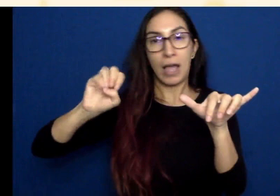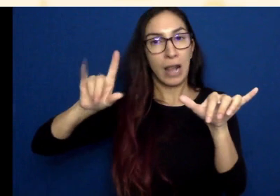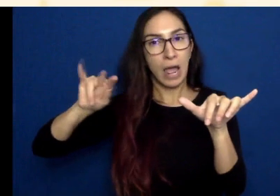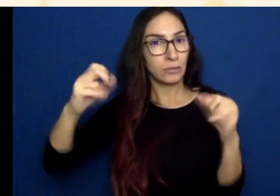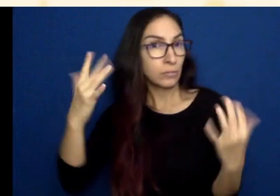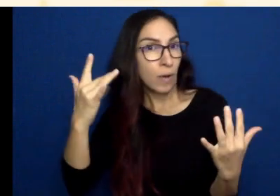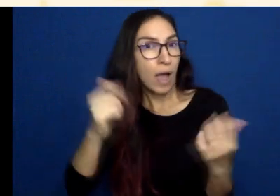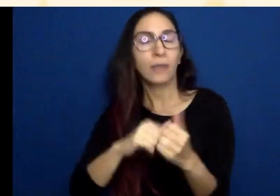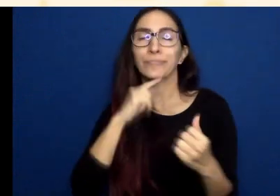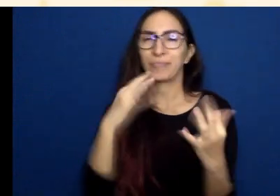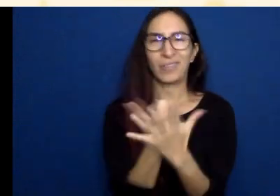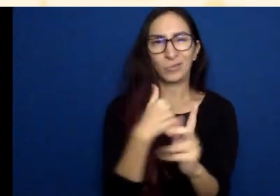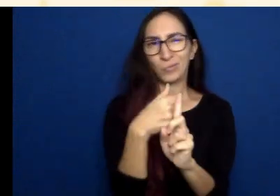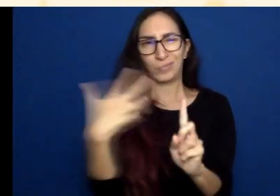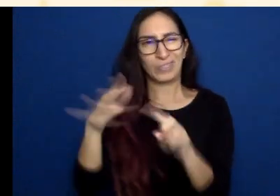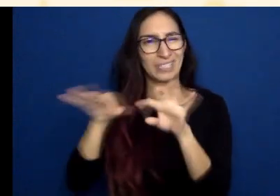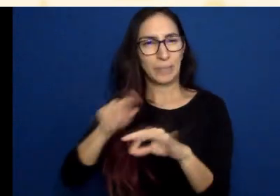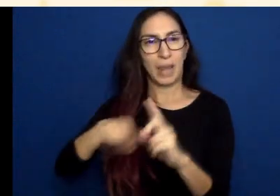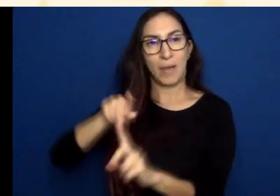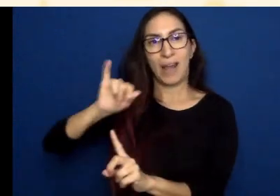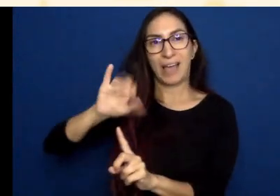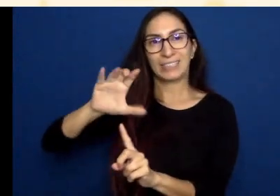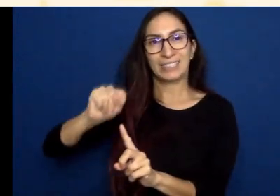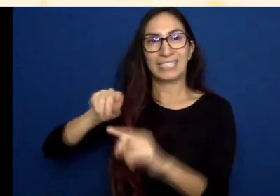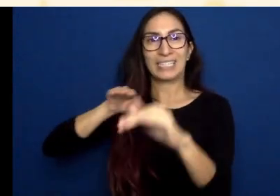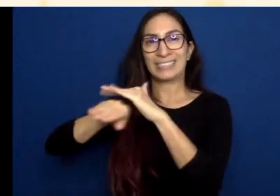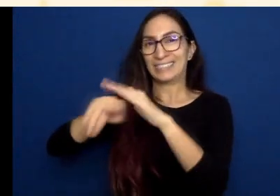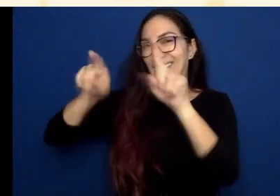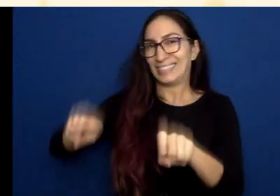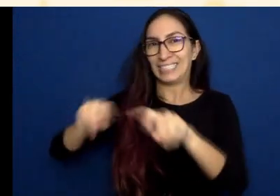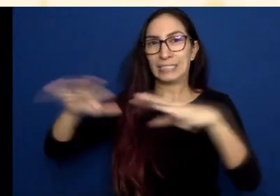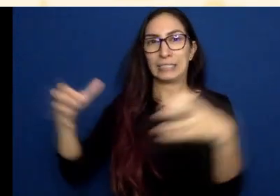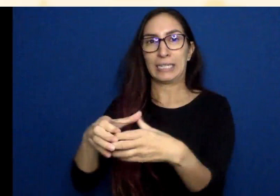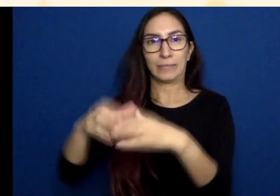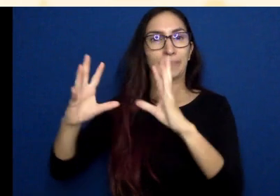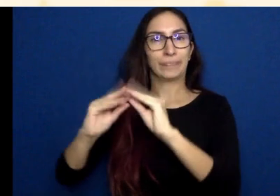So a little background.